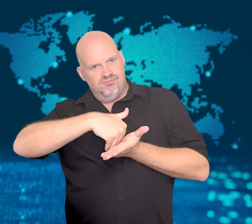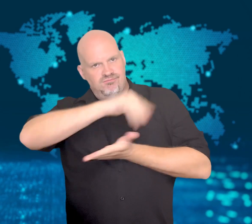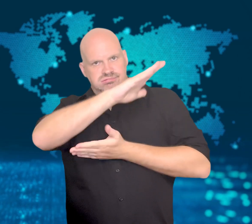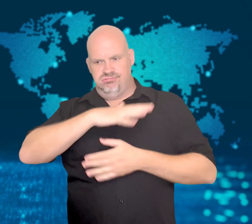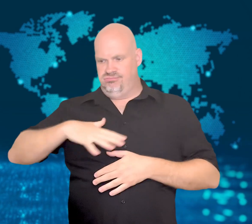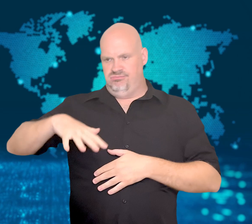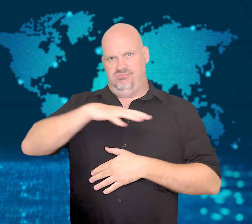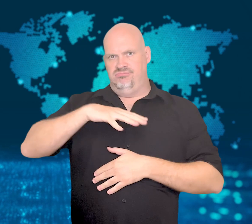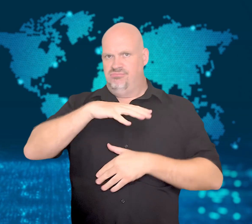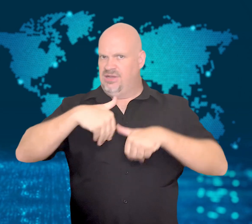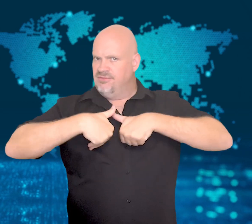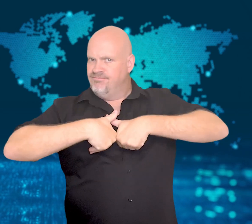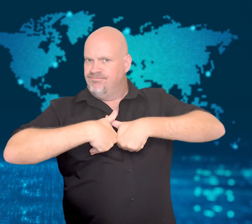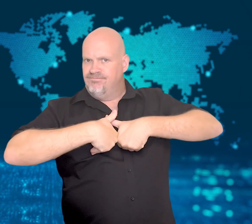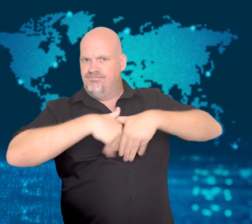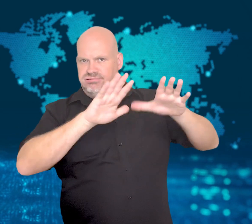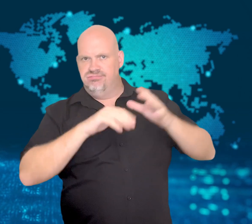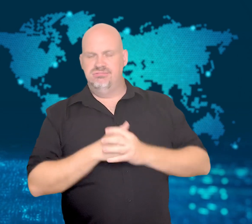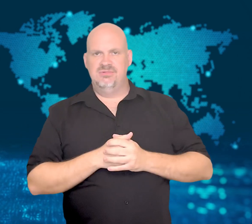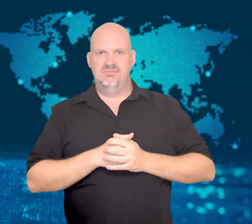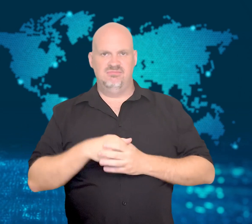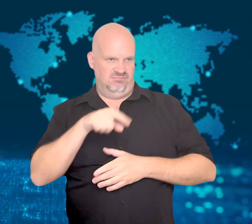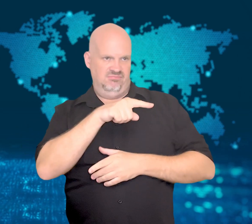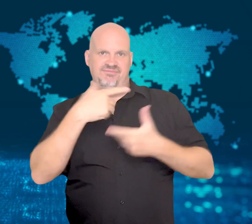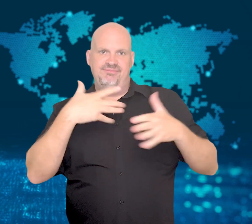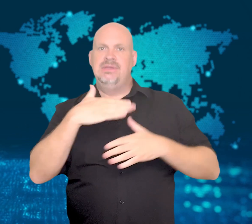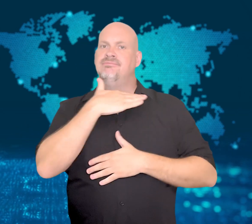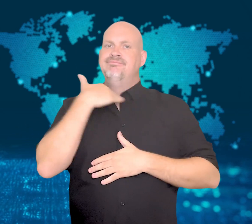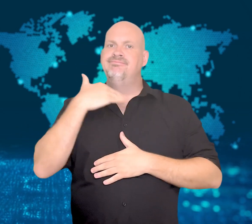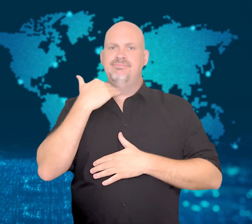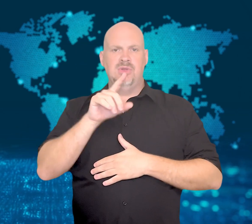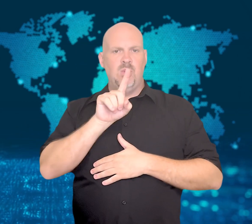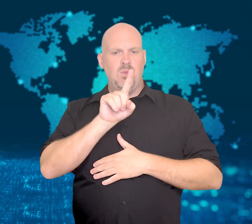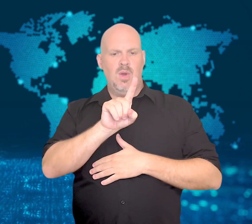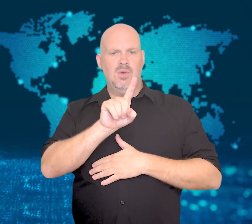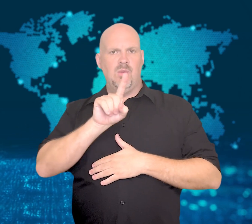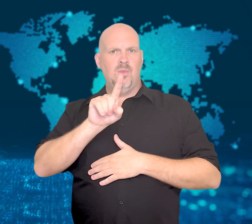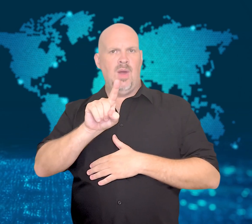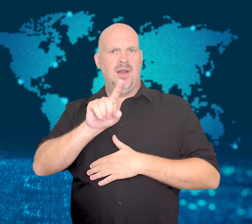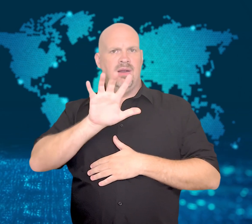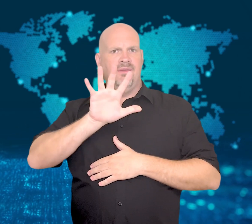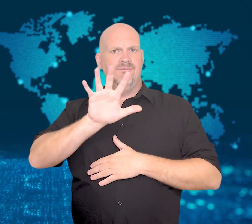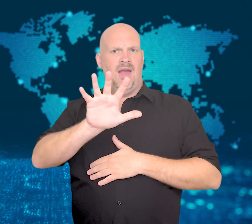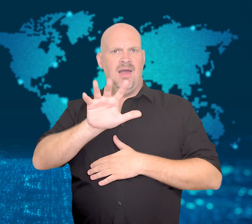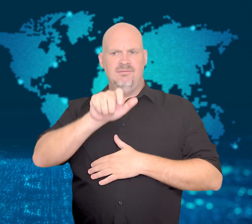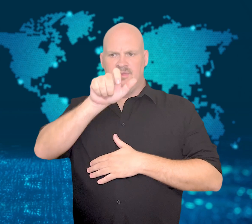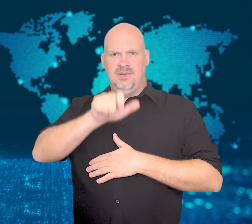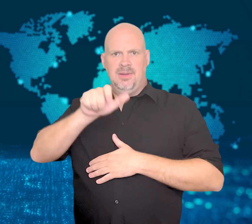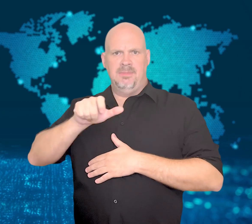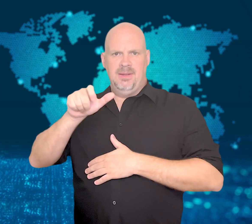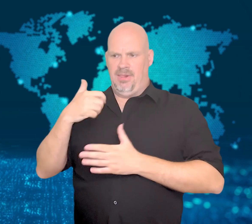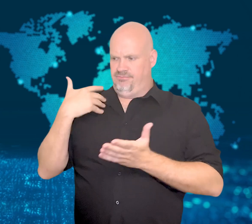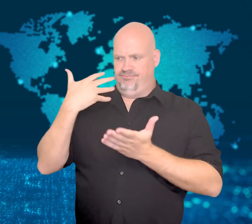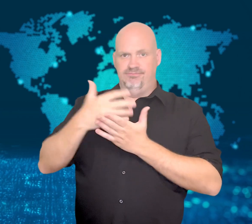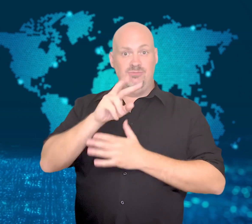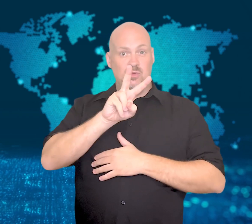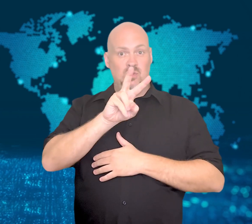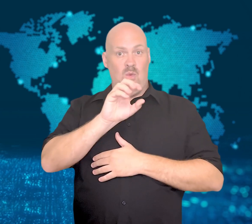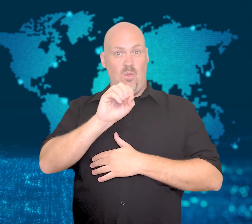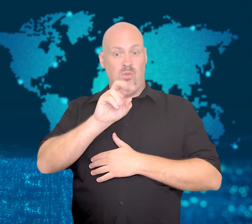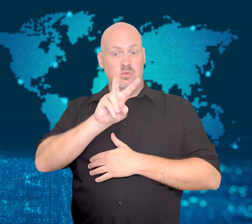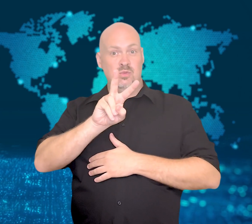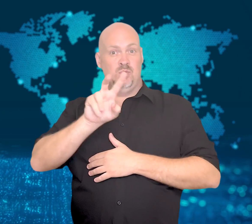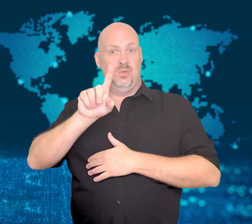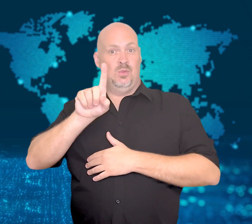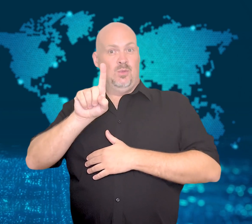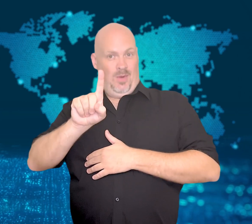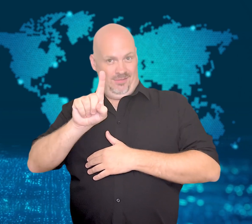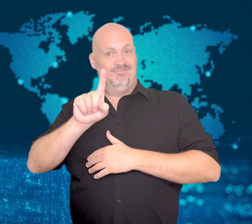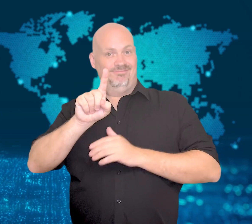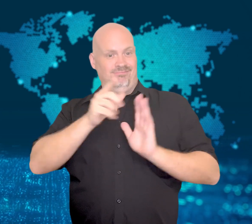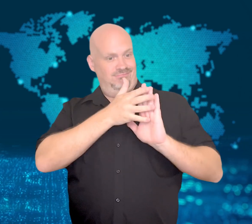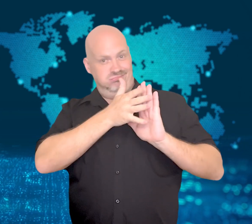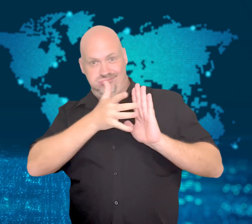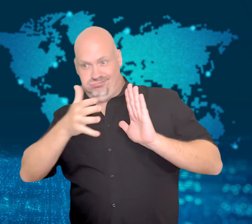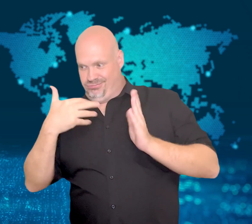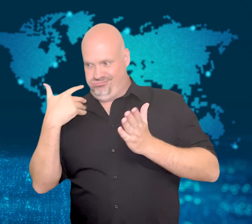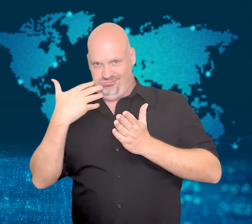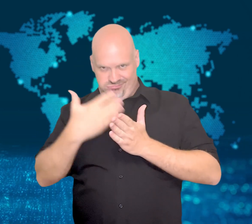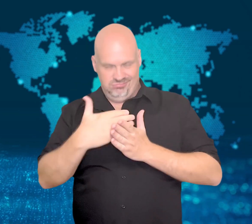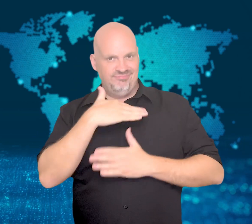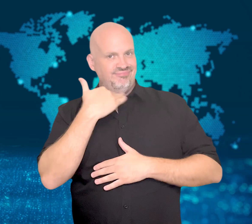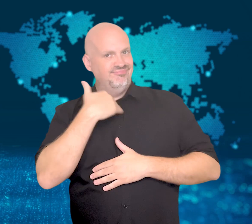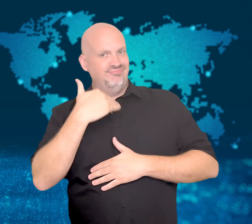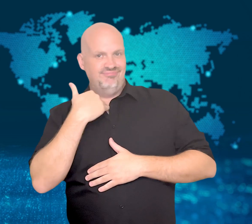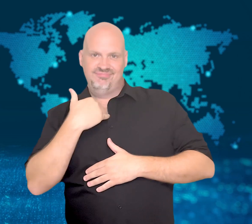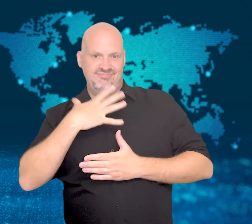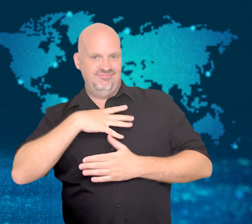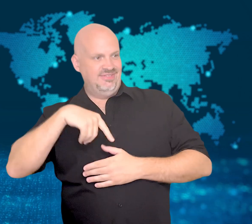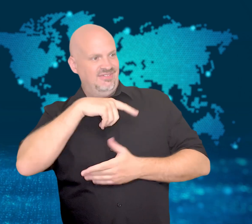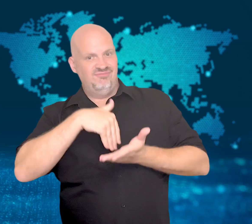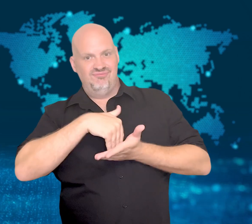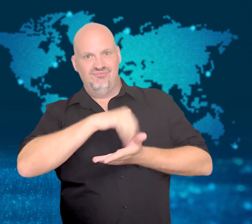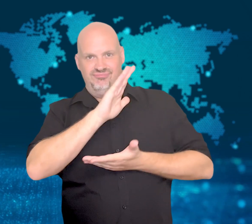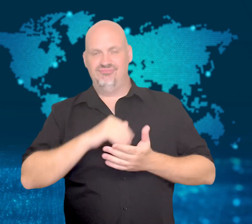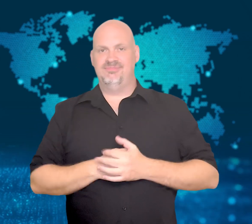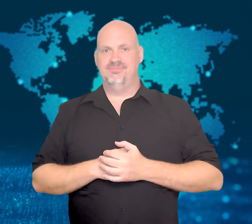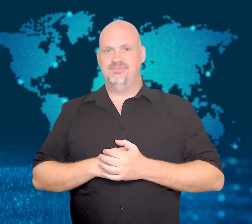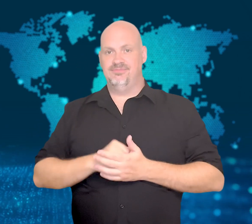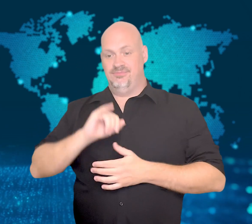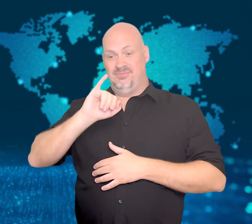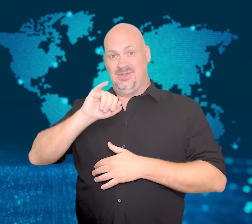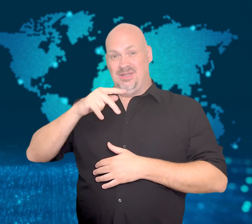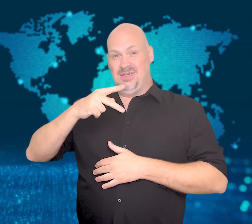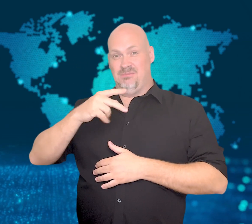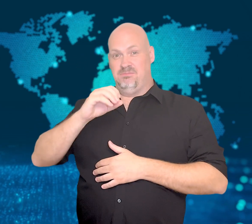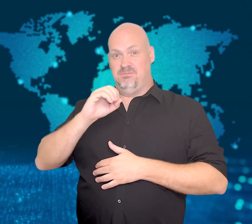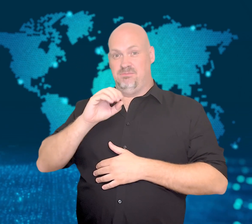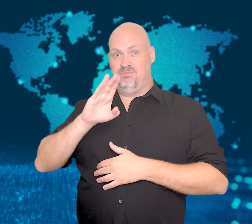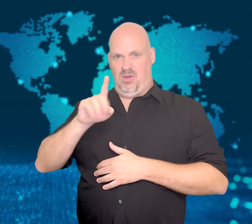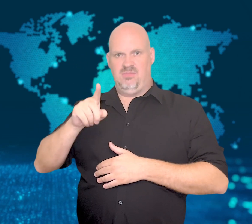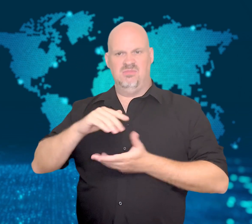The group has continued to ask that Nigerian security forces be removed from the area since forces have